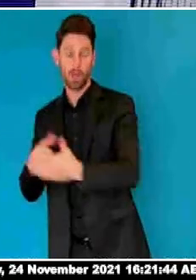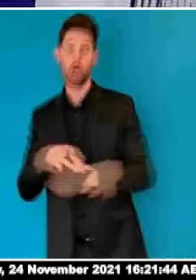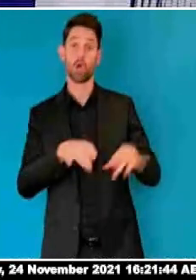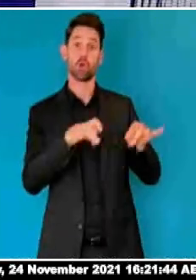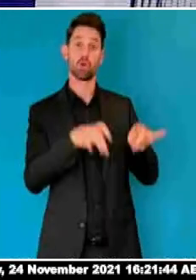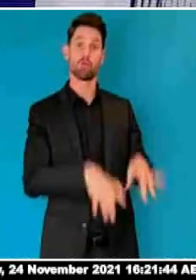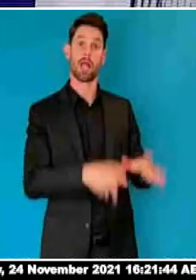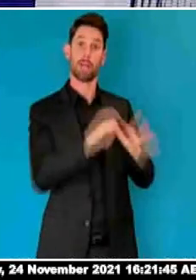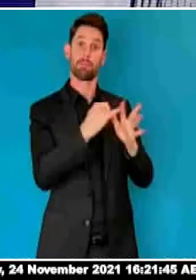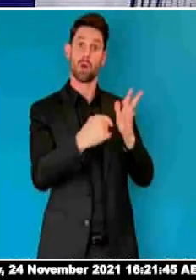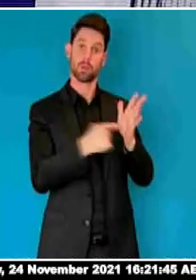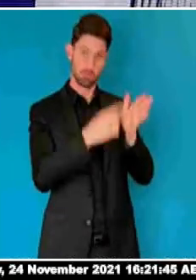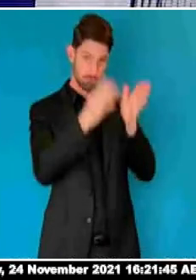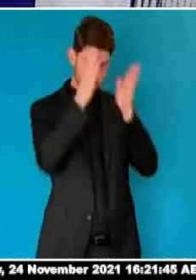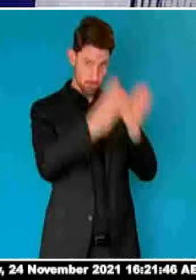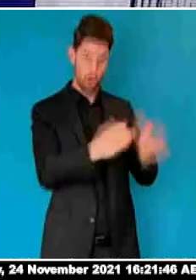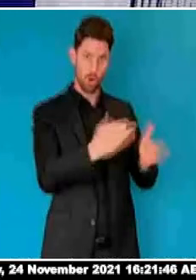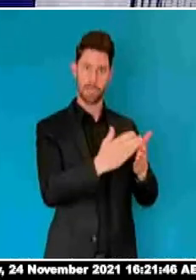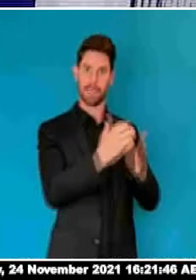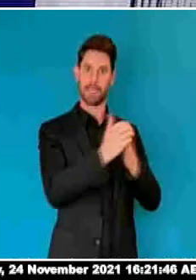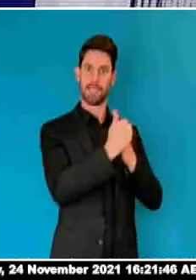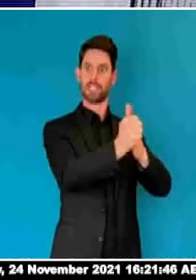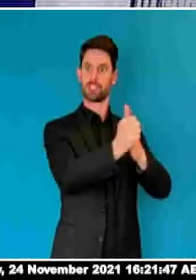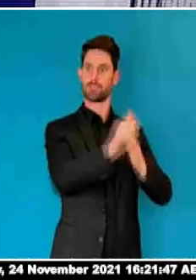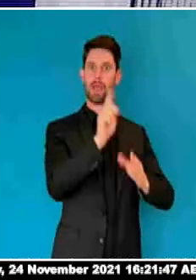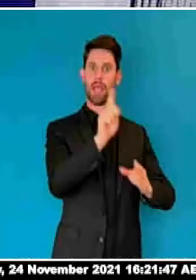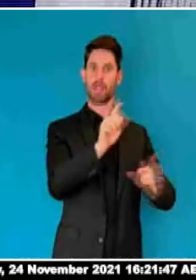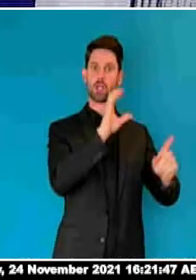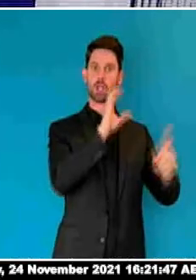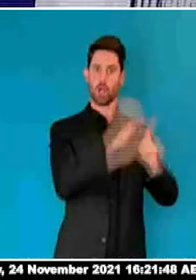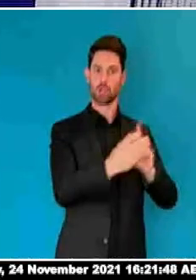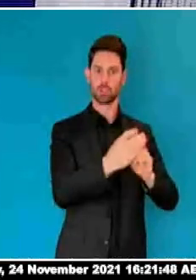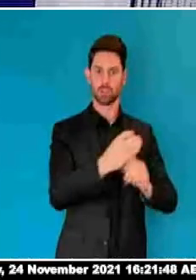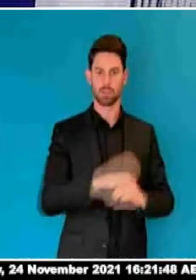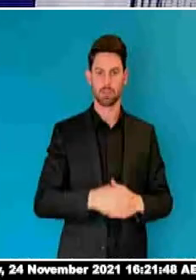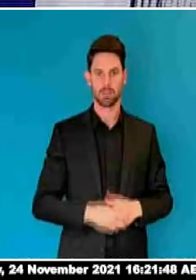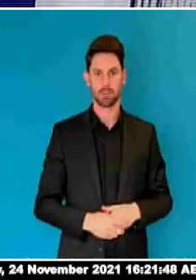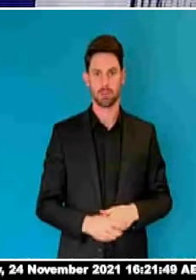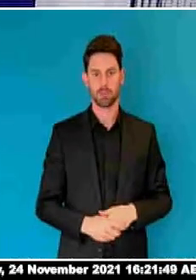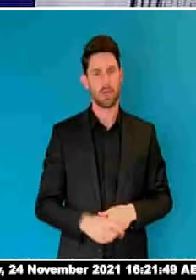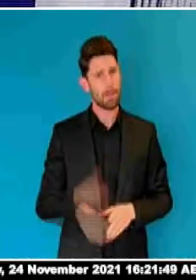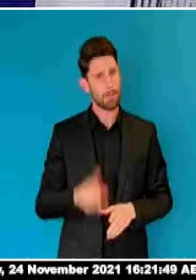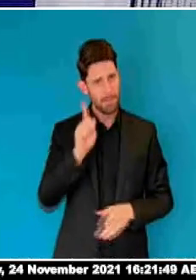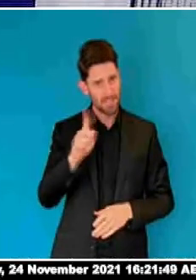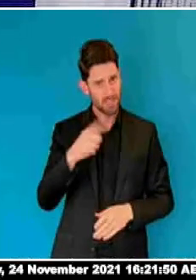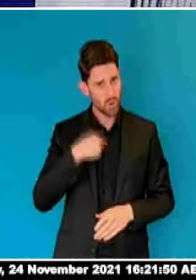Isn't that just a little bit like deciding not to measure profit and loss but focus on efficiency and marketing?